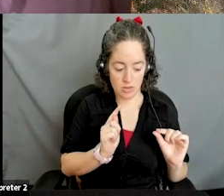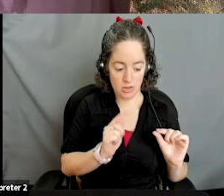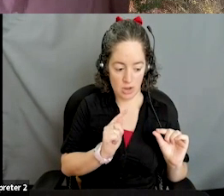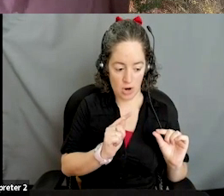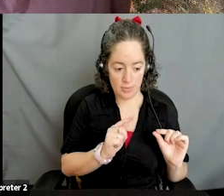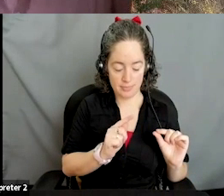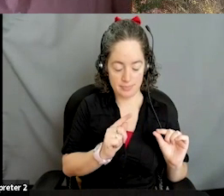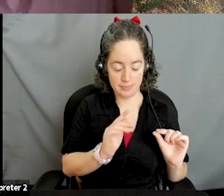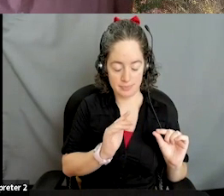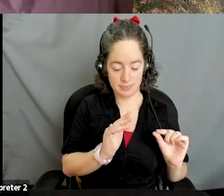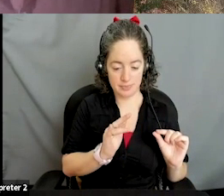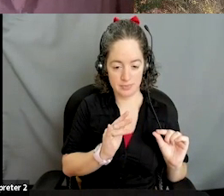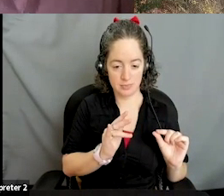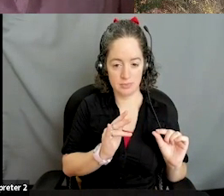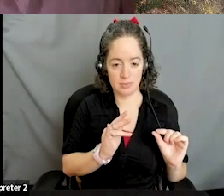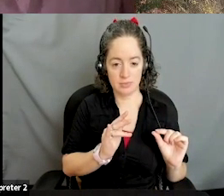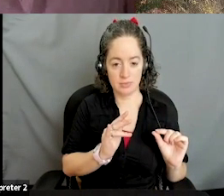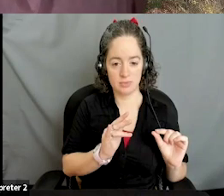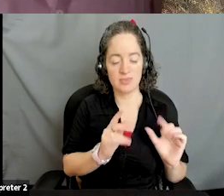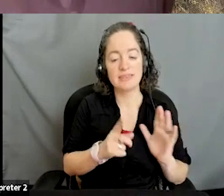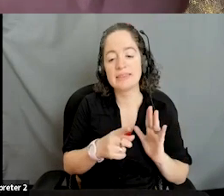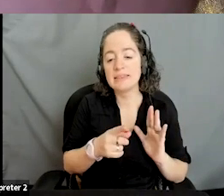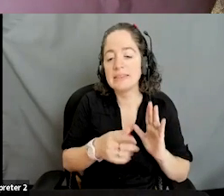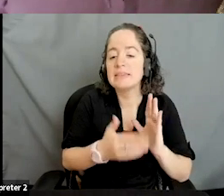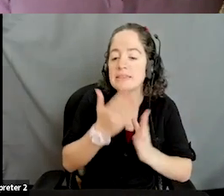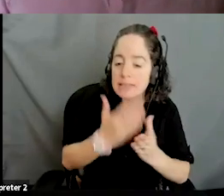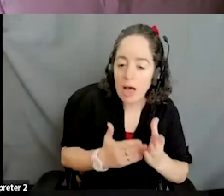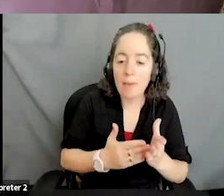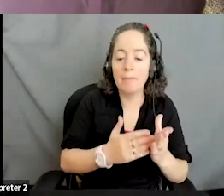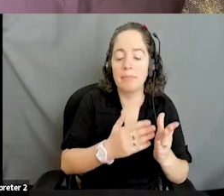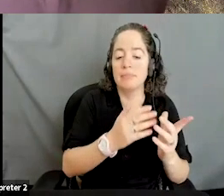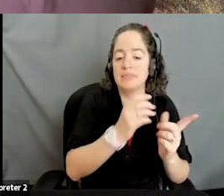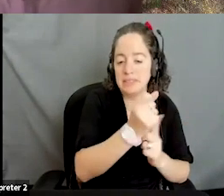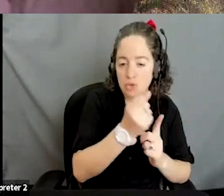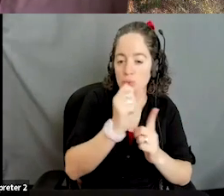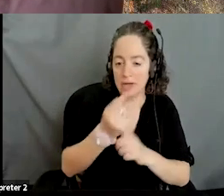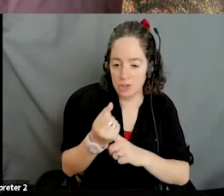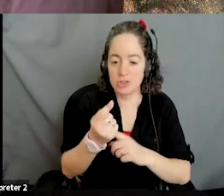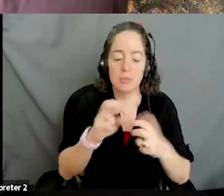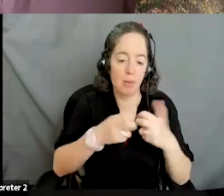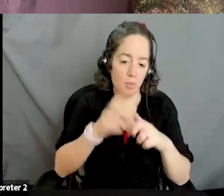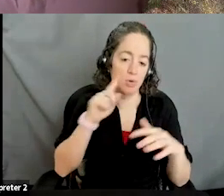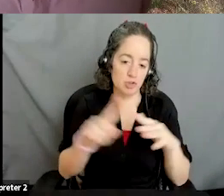in niche circumstances, are going to have a couple of little problems. Date-time, select image, and star rating are